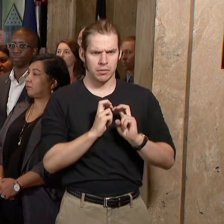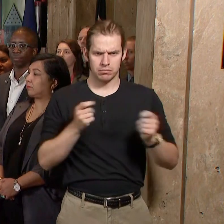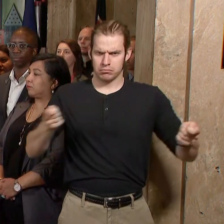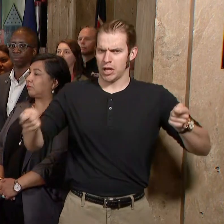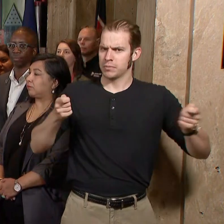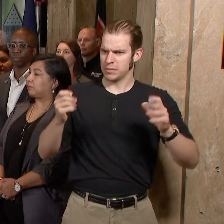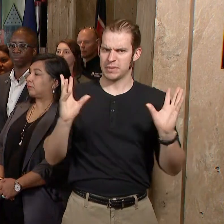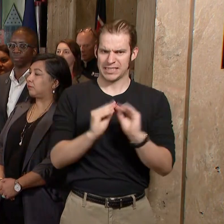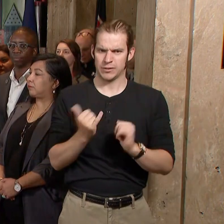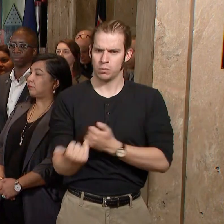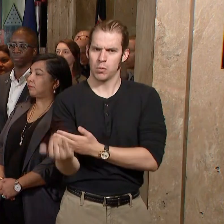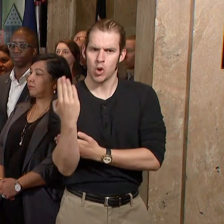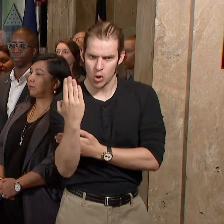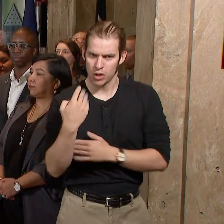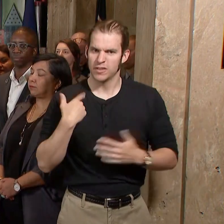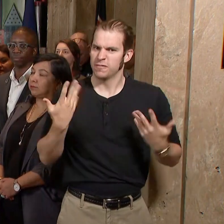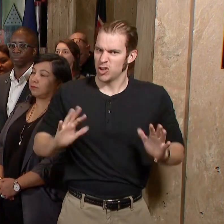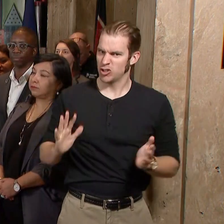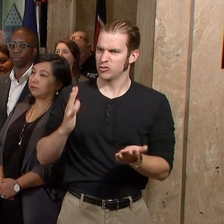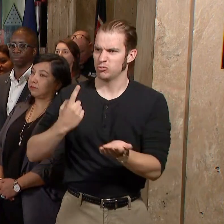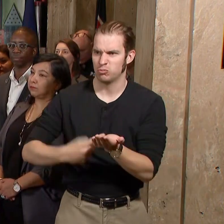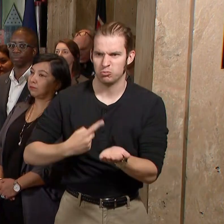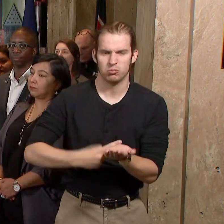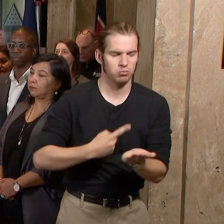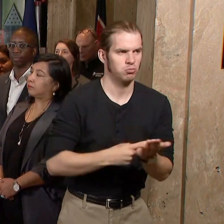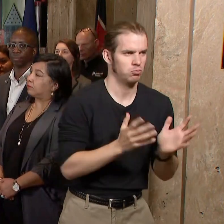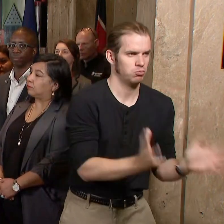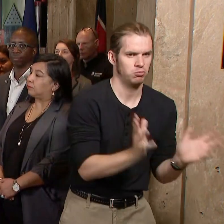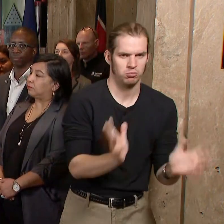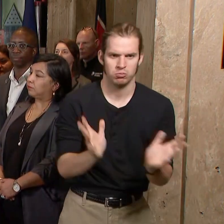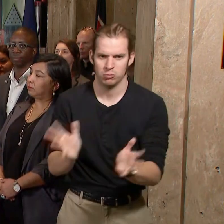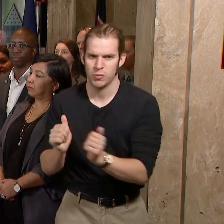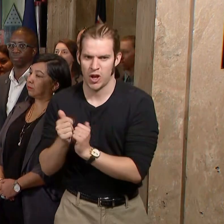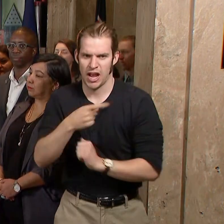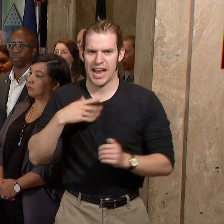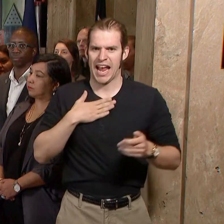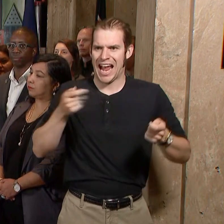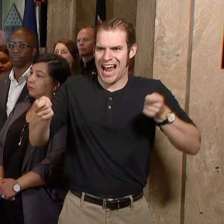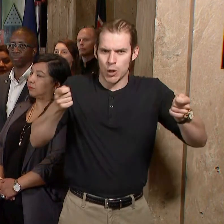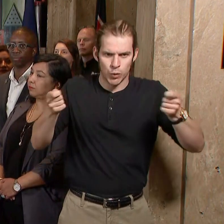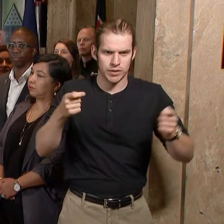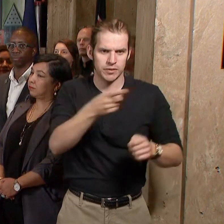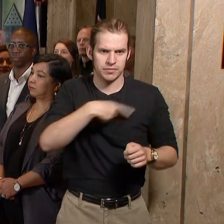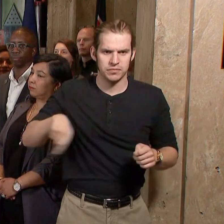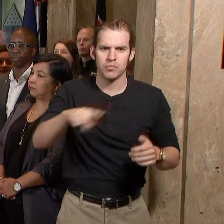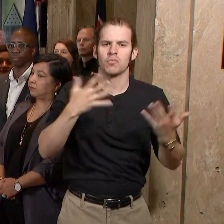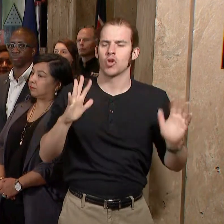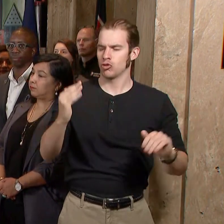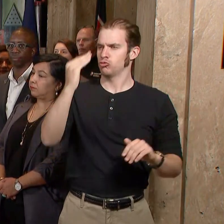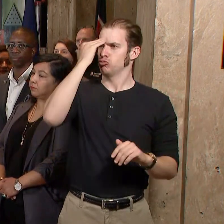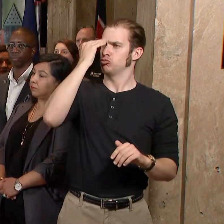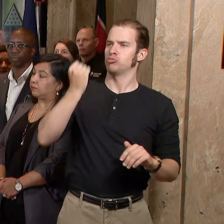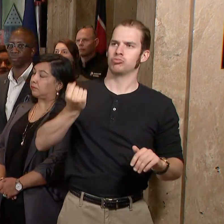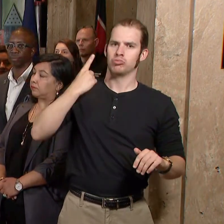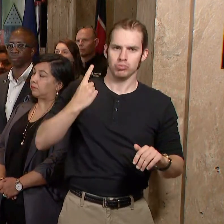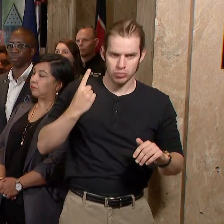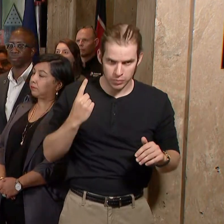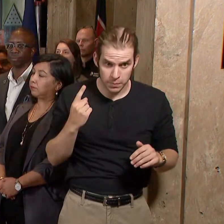and ready to be engaged and supportive. Our emergency operations center will be standing up this week, and Matt will help identify who the